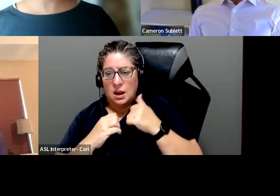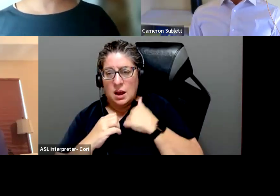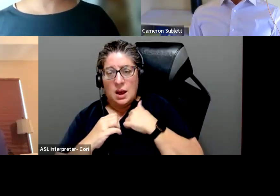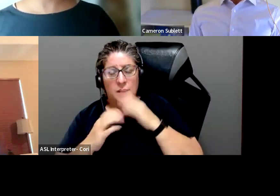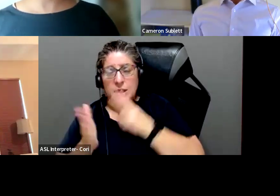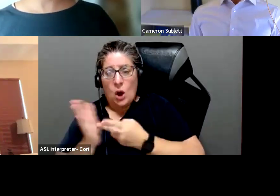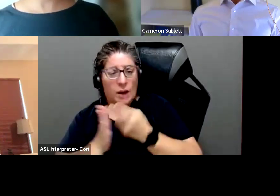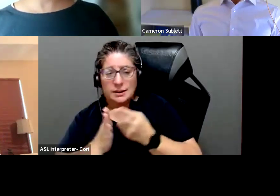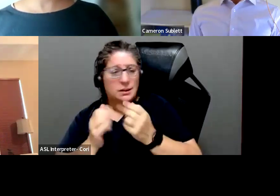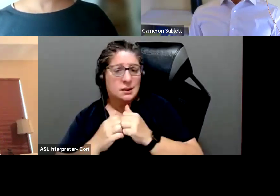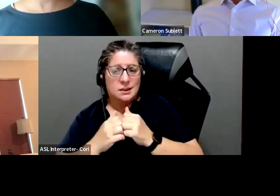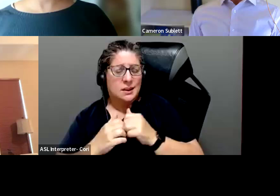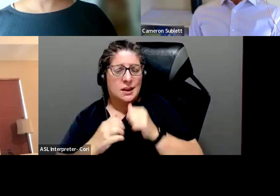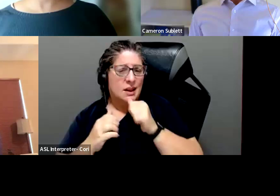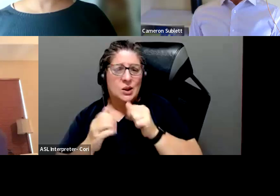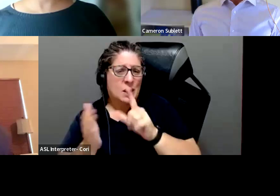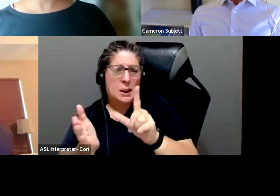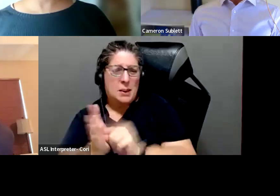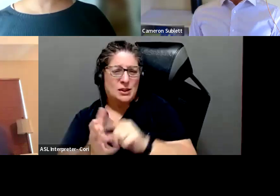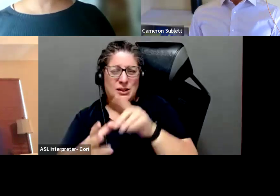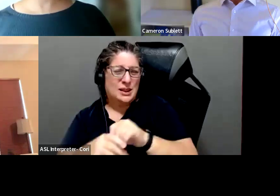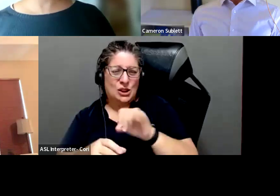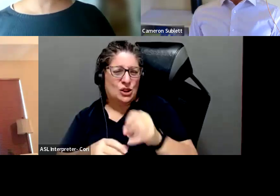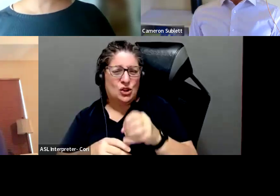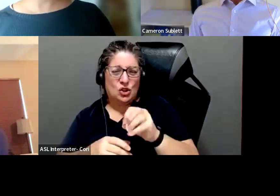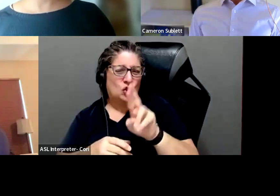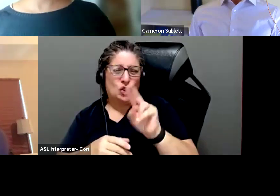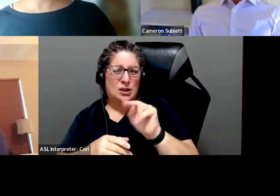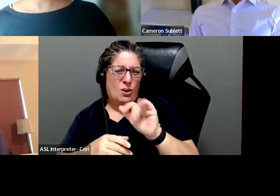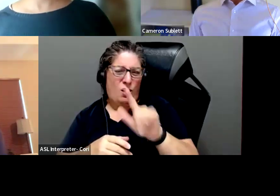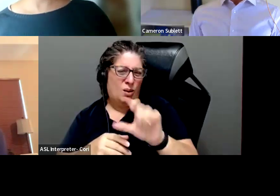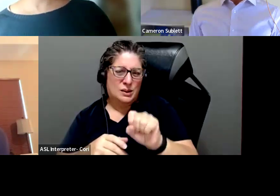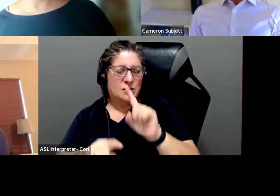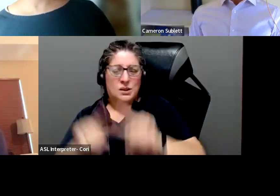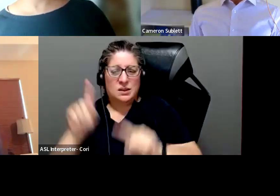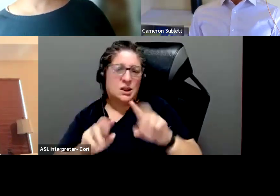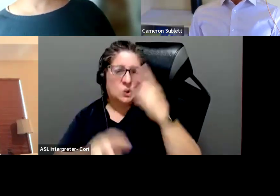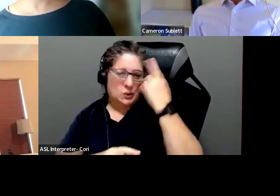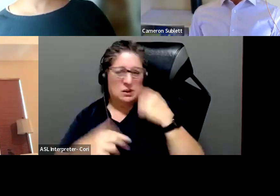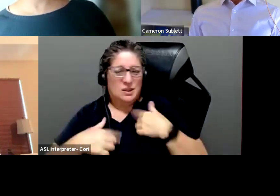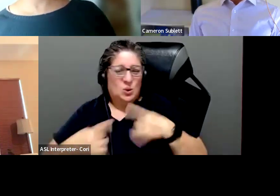honest I do not like publishing in journals. Honestly, for various reasons.